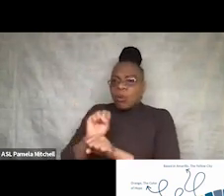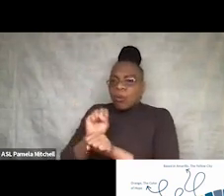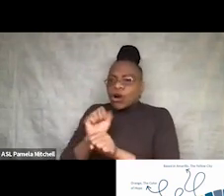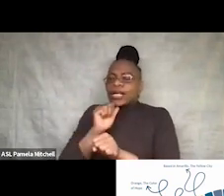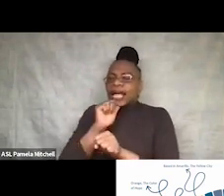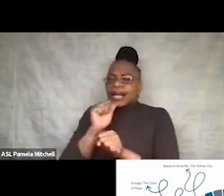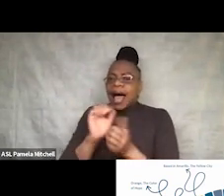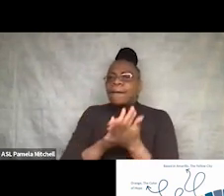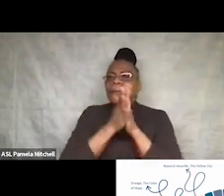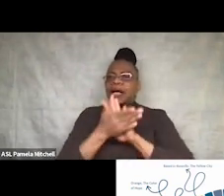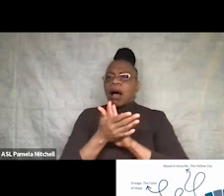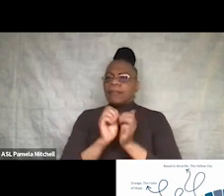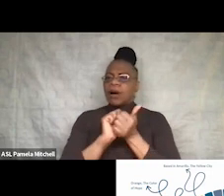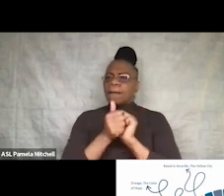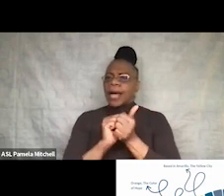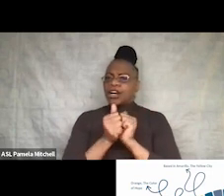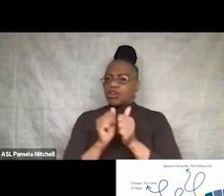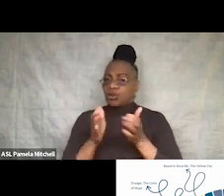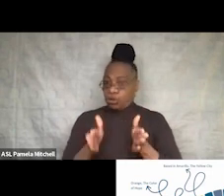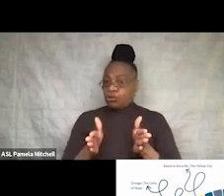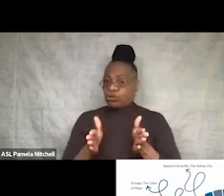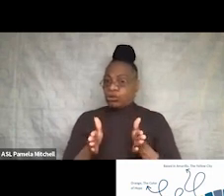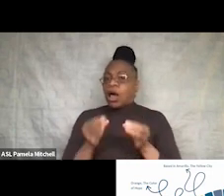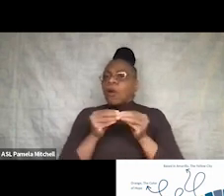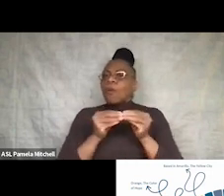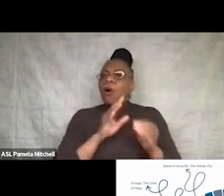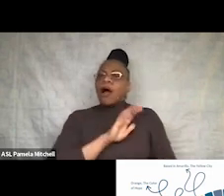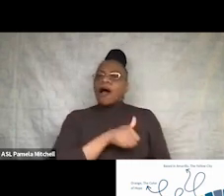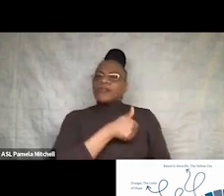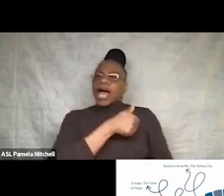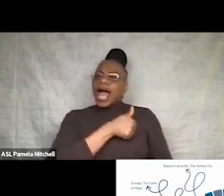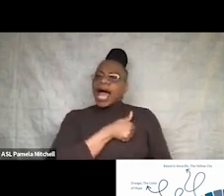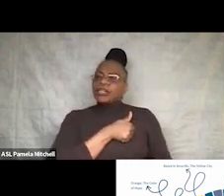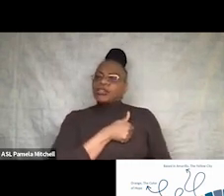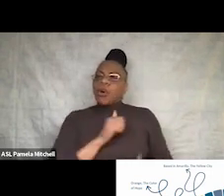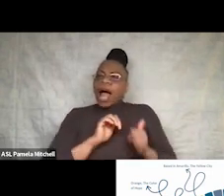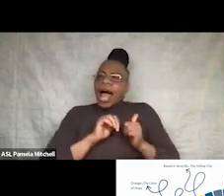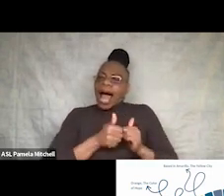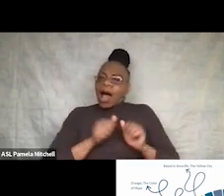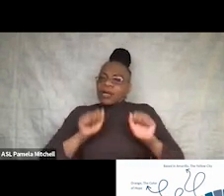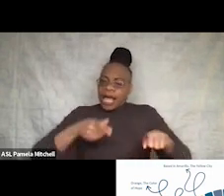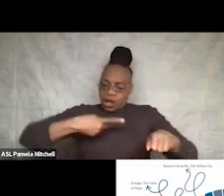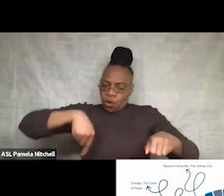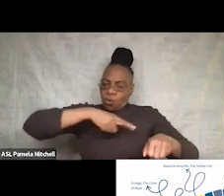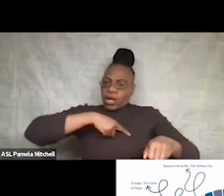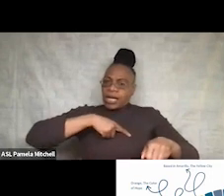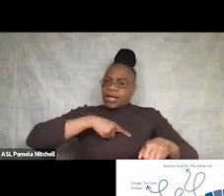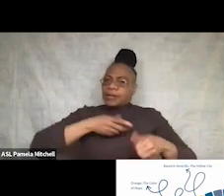And just coming from the attitude in general of how can we be of service in the community. Next.